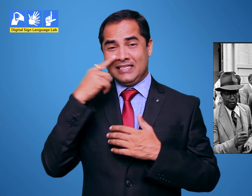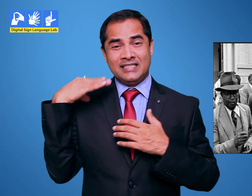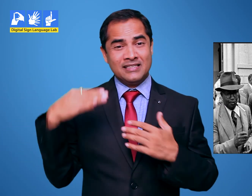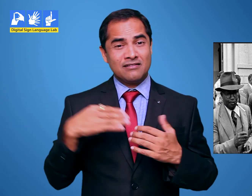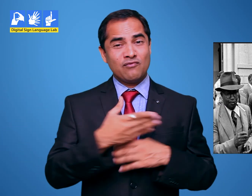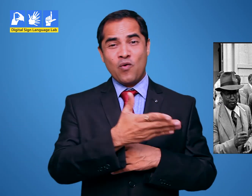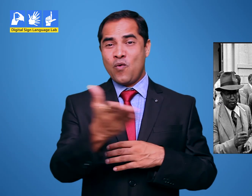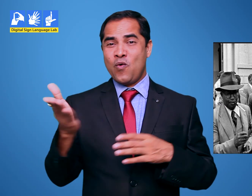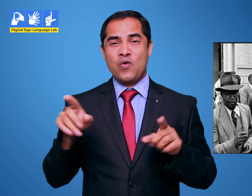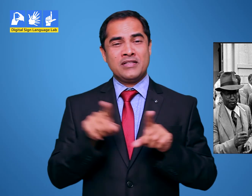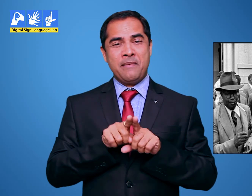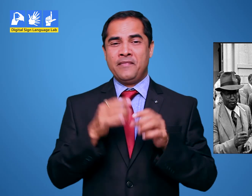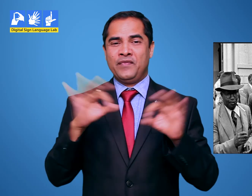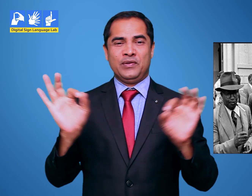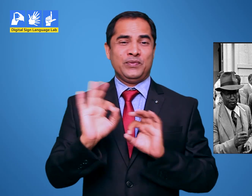not free.